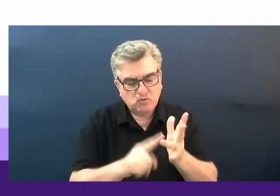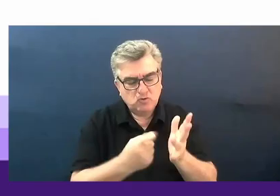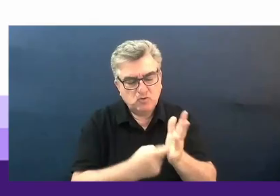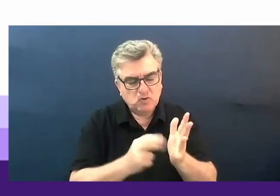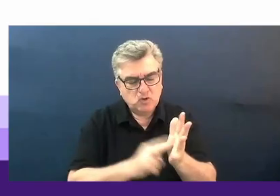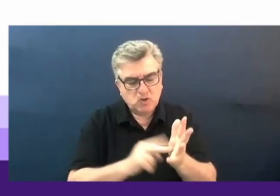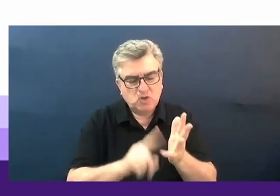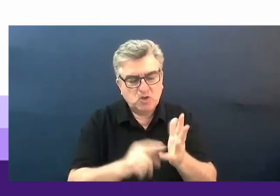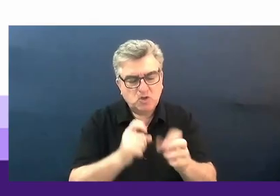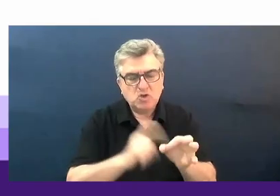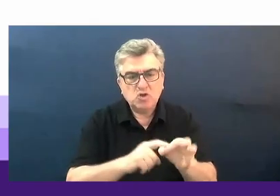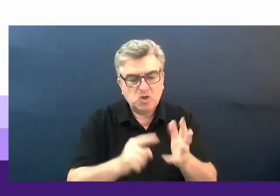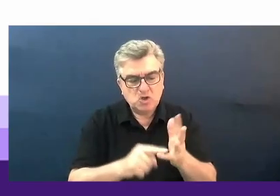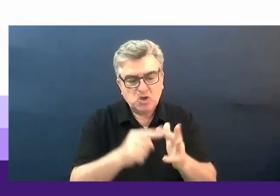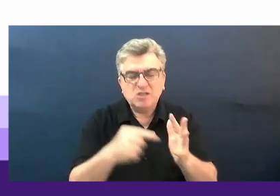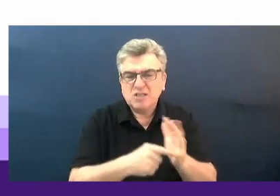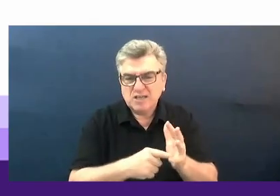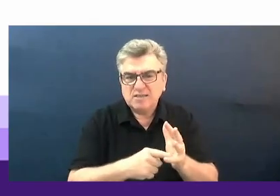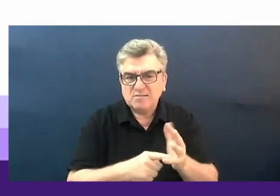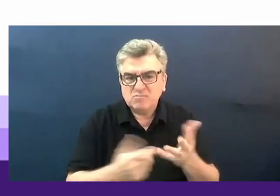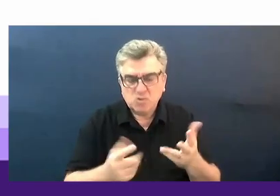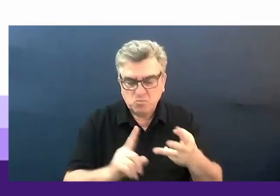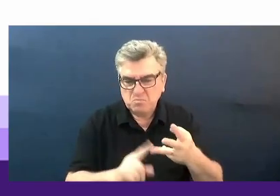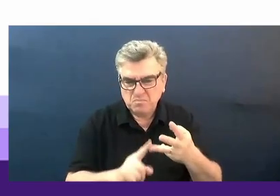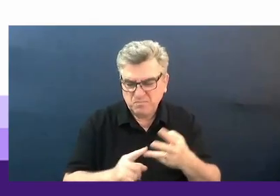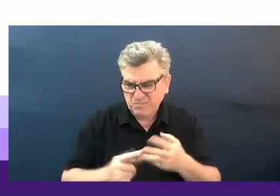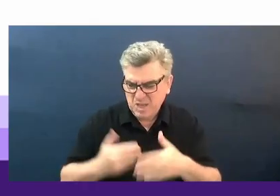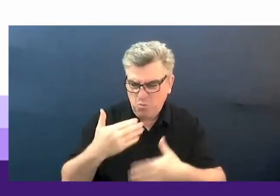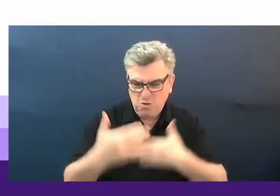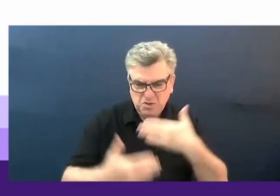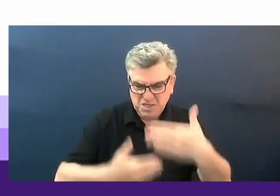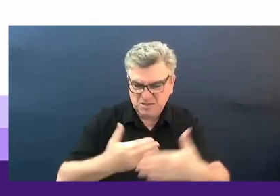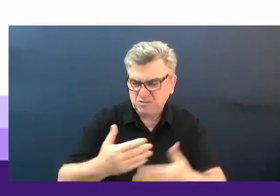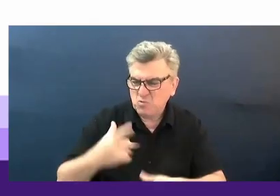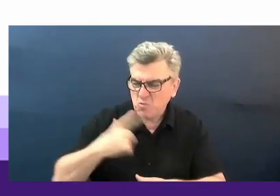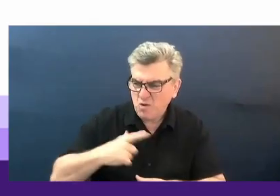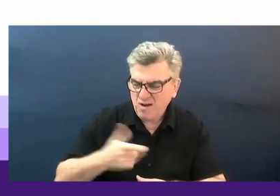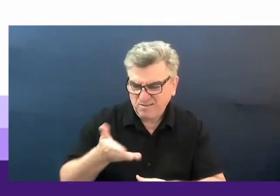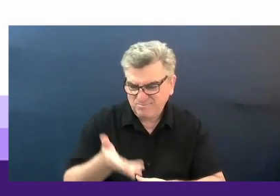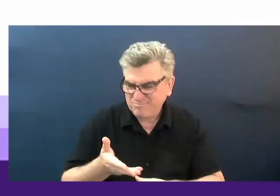the procedure had to be the way that it was, and what outcomes this would mean for her health.